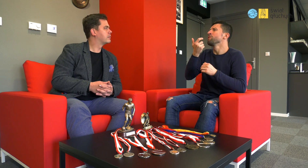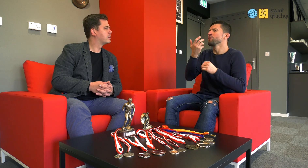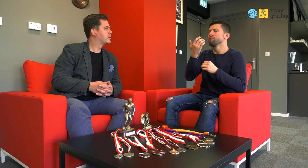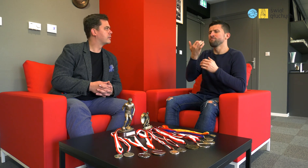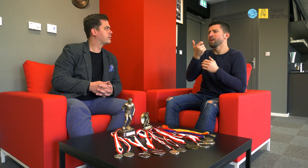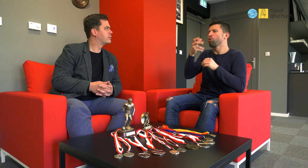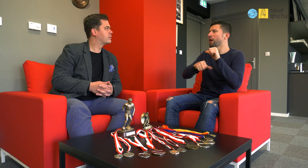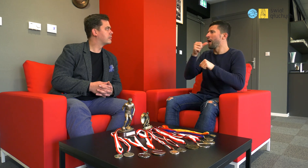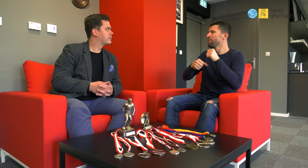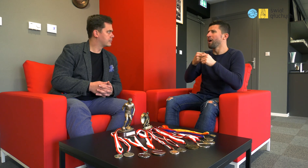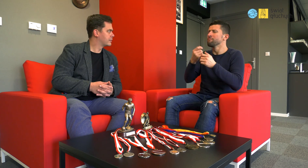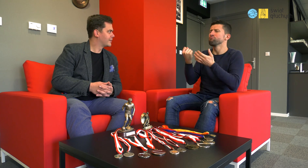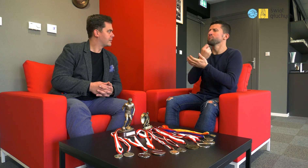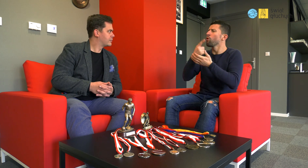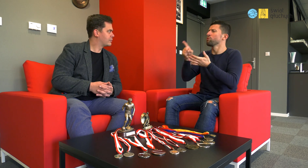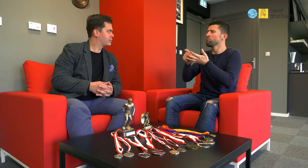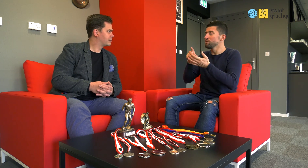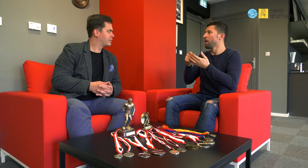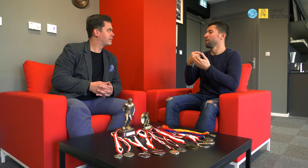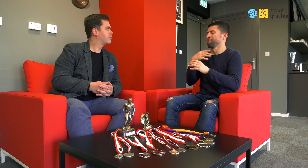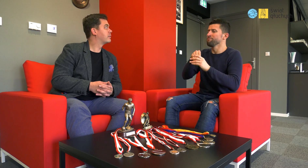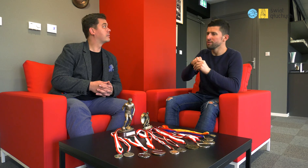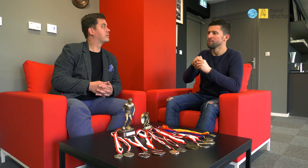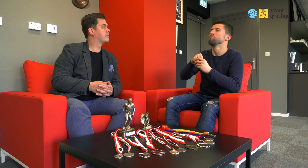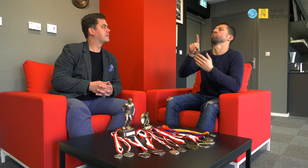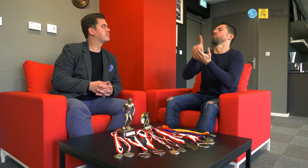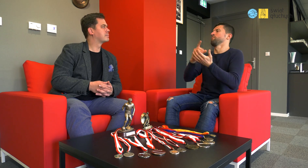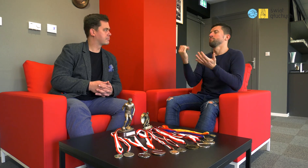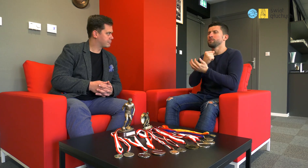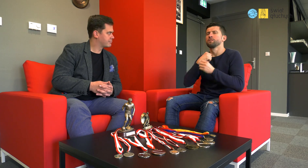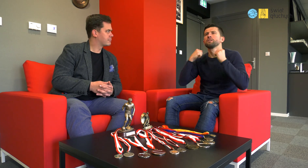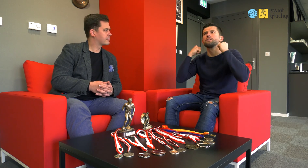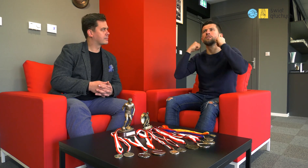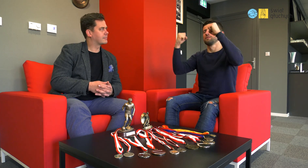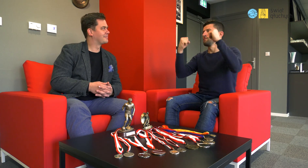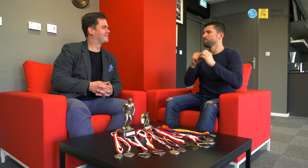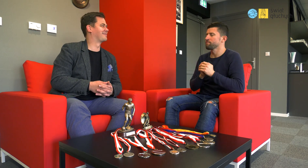I didn't manage to win anything for several years. When I joined the club, I succeeded and that was my big success.